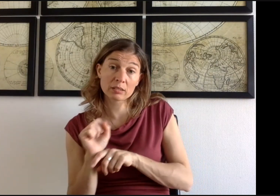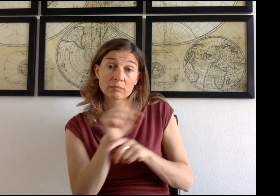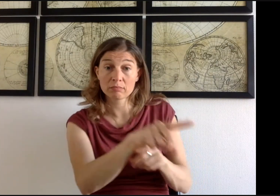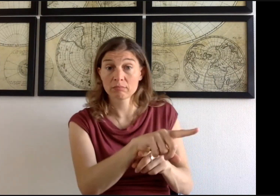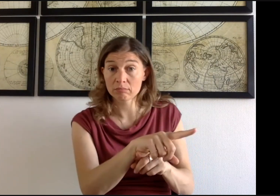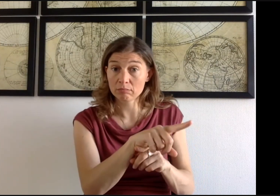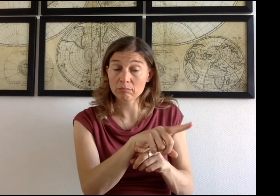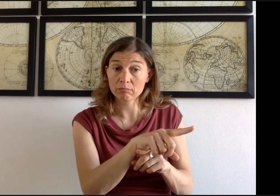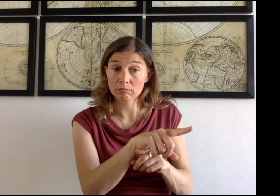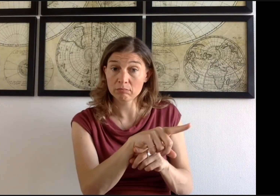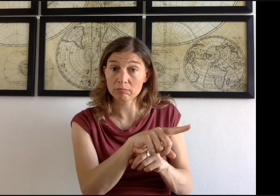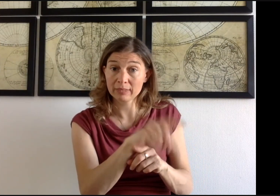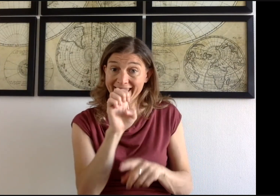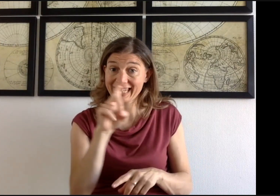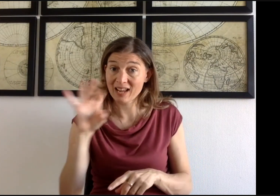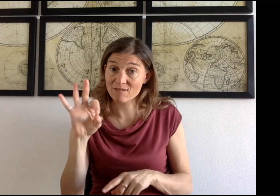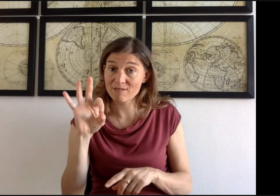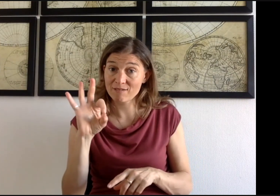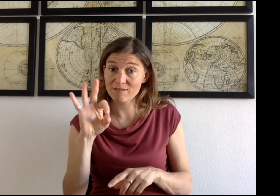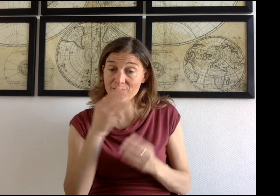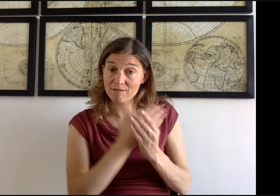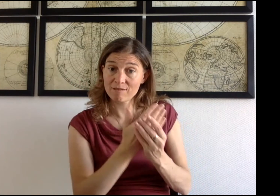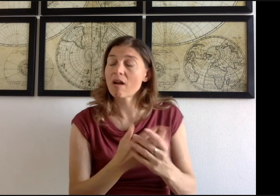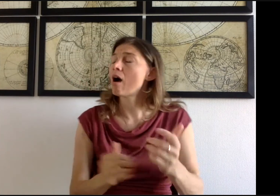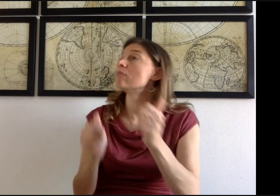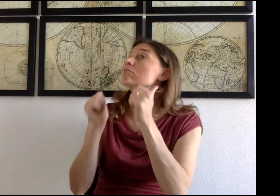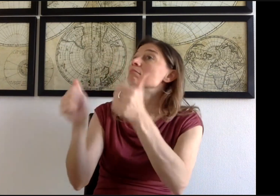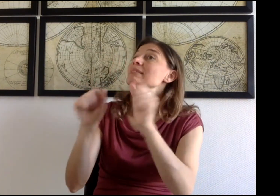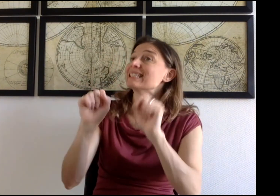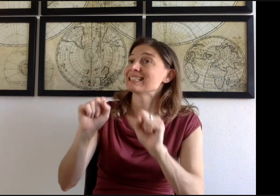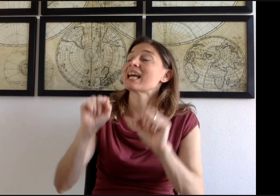ANDRÉ: That would be great indeed, it'd be available to our attendees.